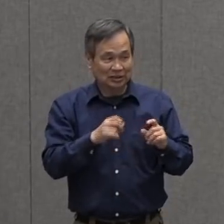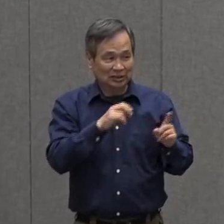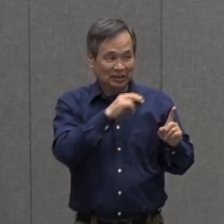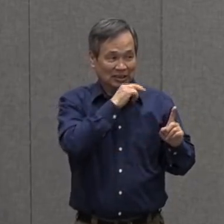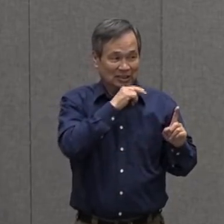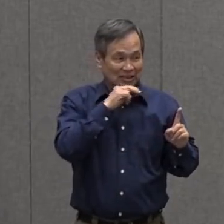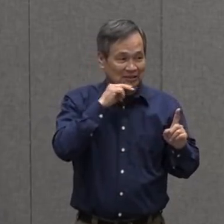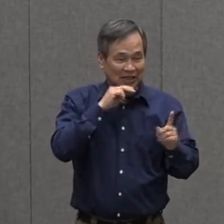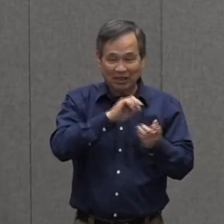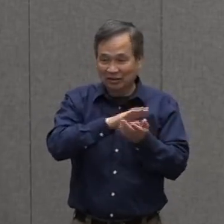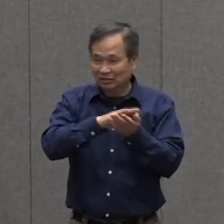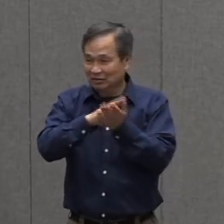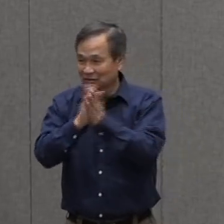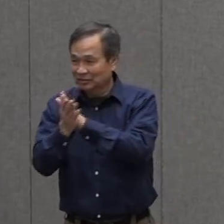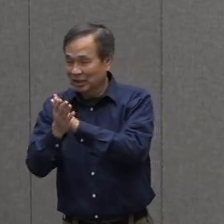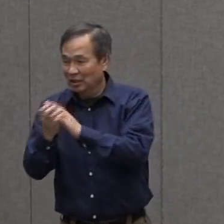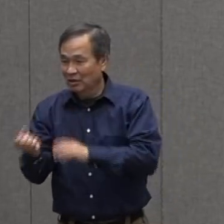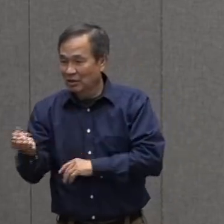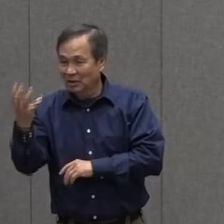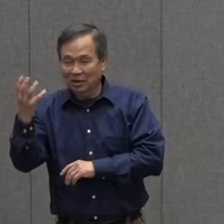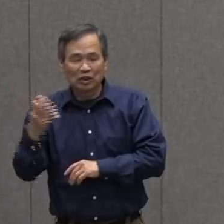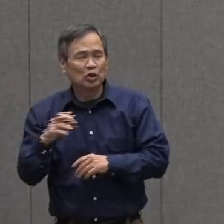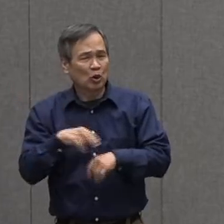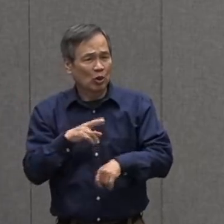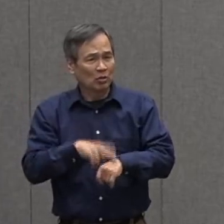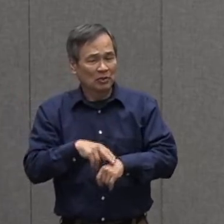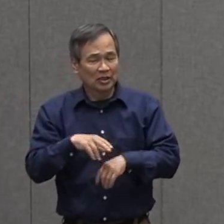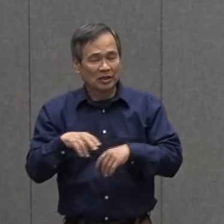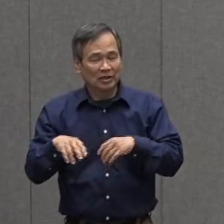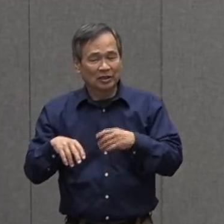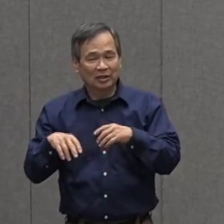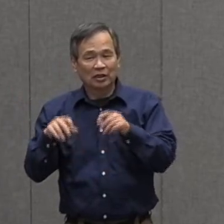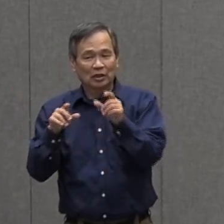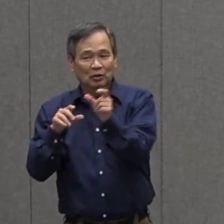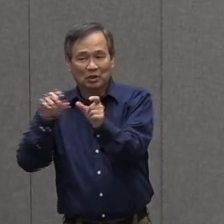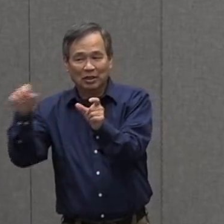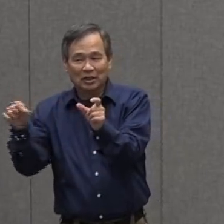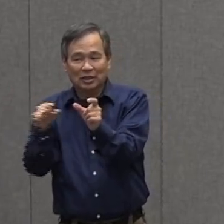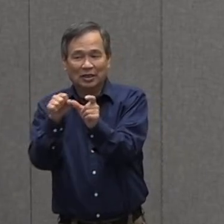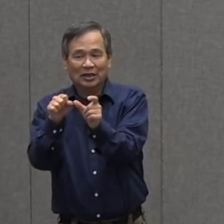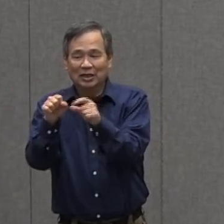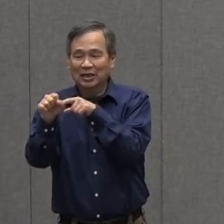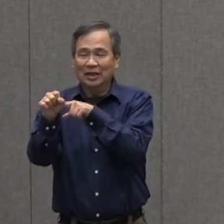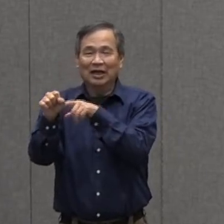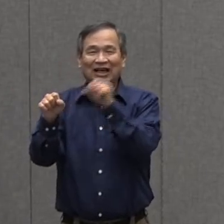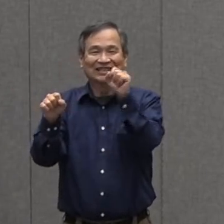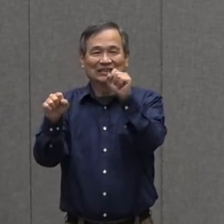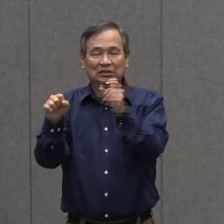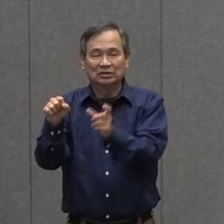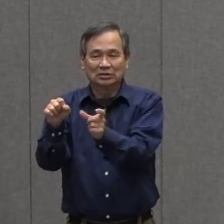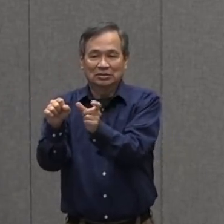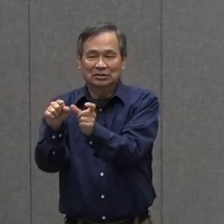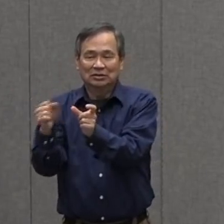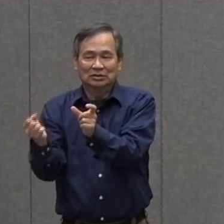Now usually you just add an S, but we have some that are that are a little bit irregular.